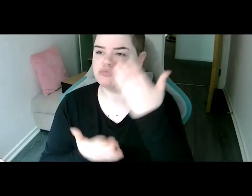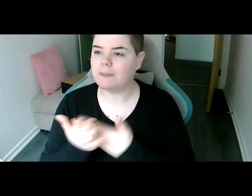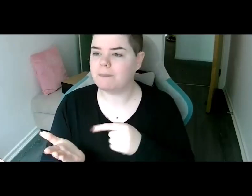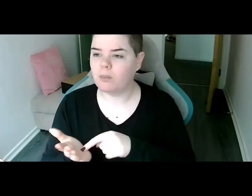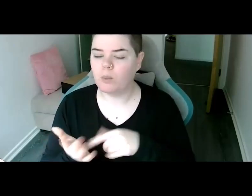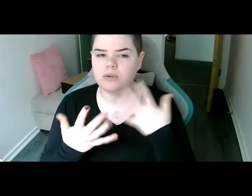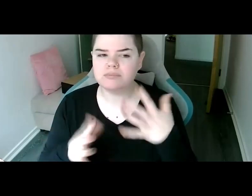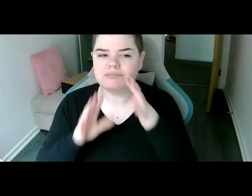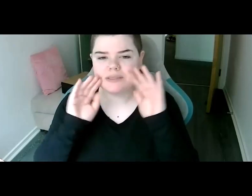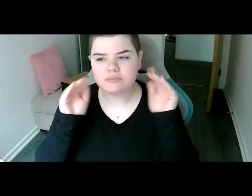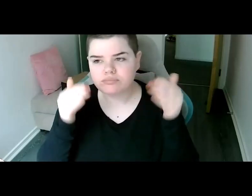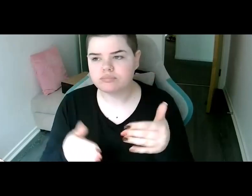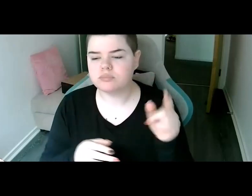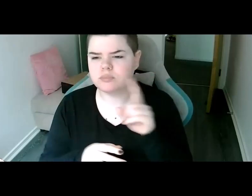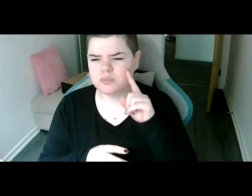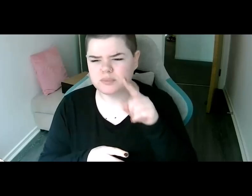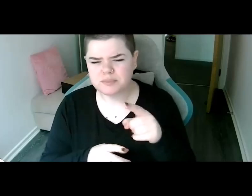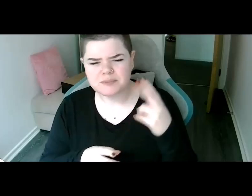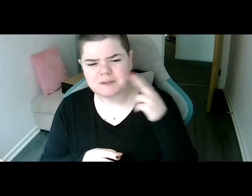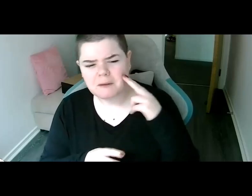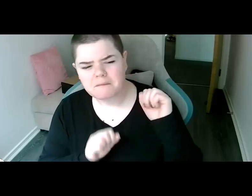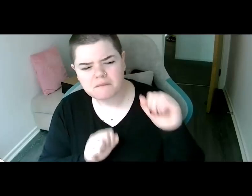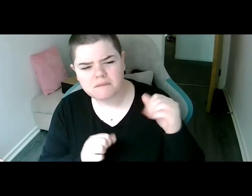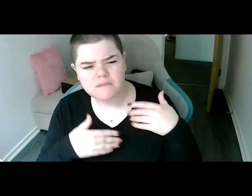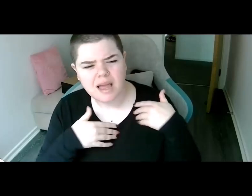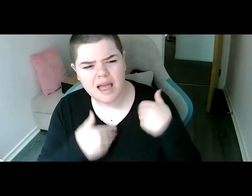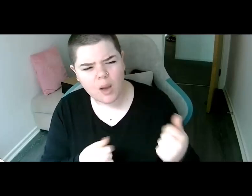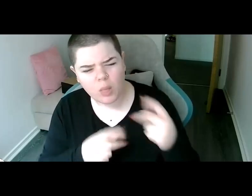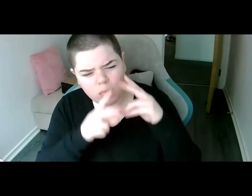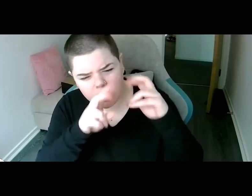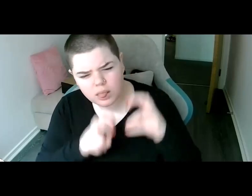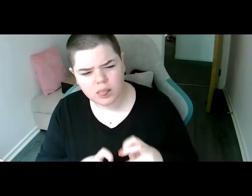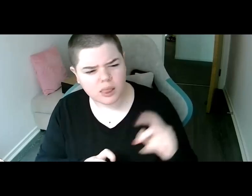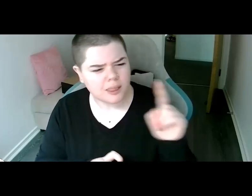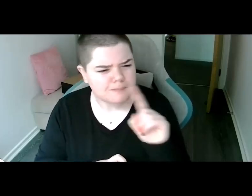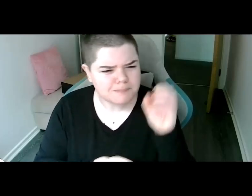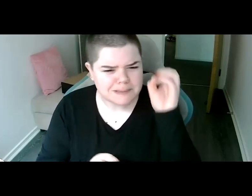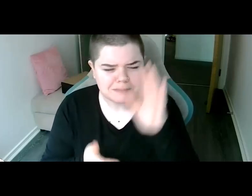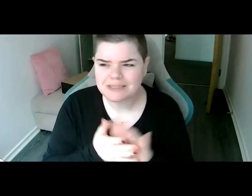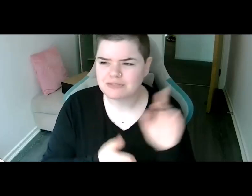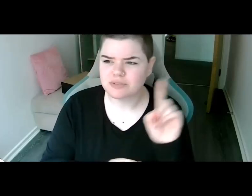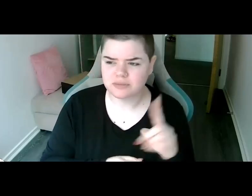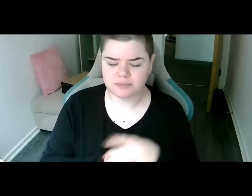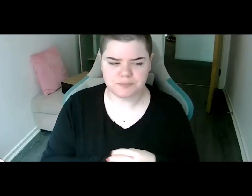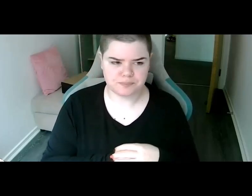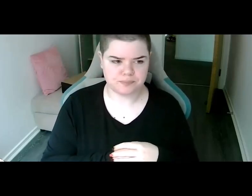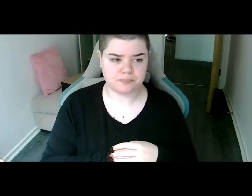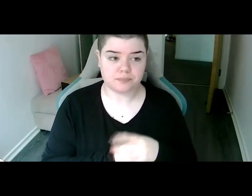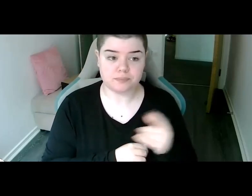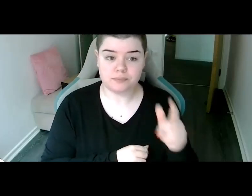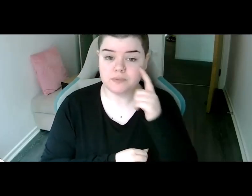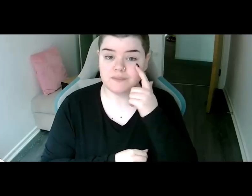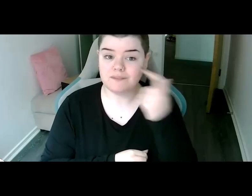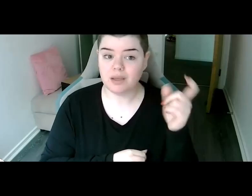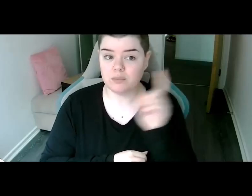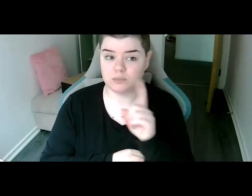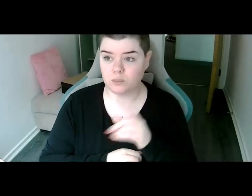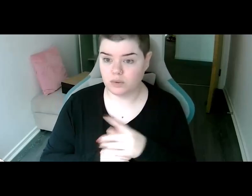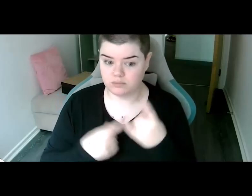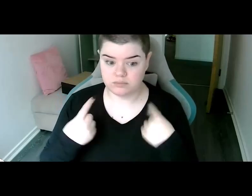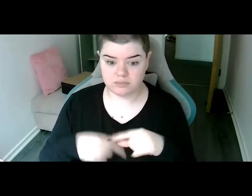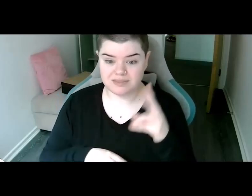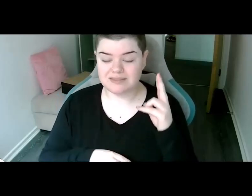This report looked into investigating deaf people and their access and their engagement with healthcare services.